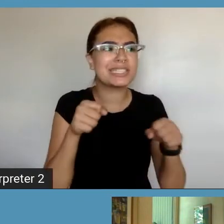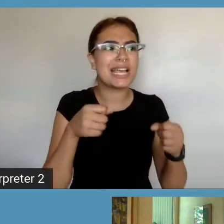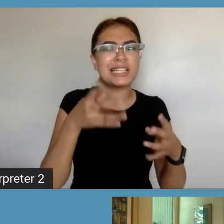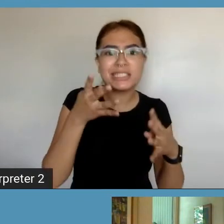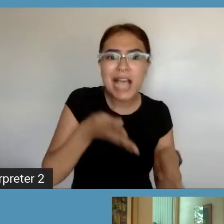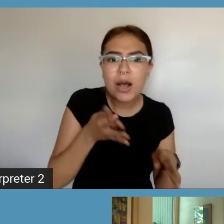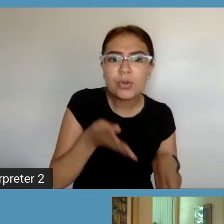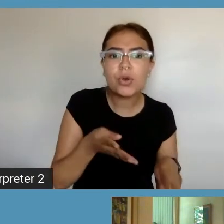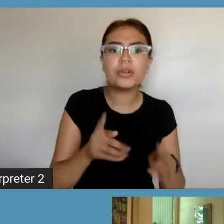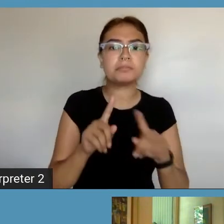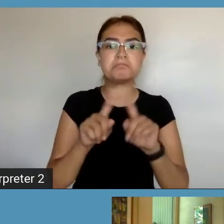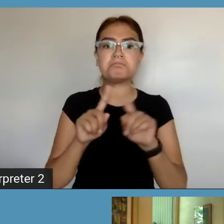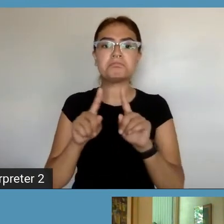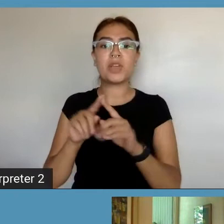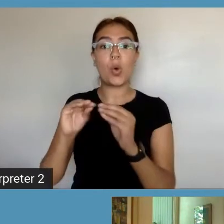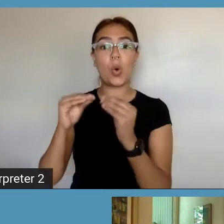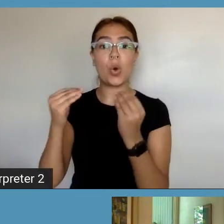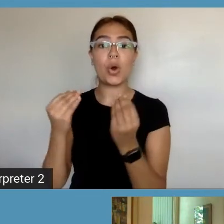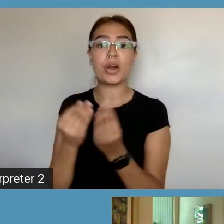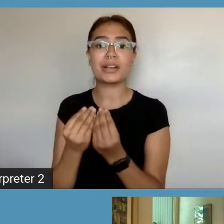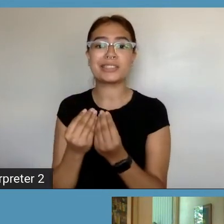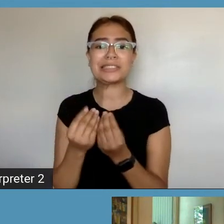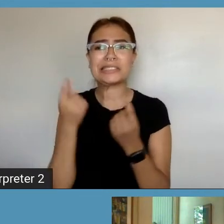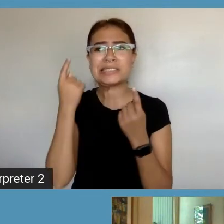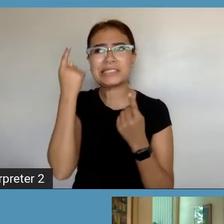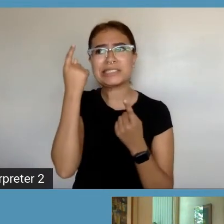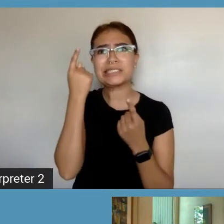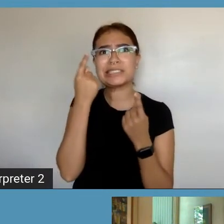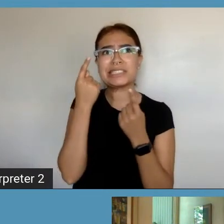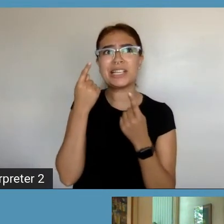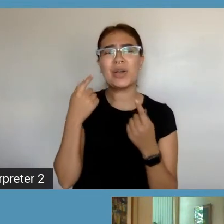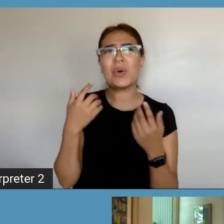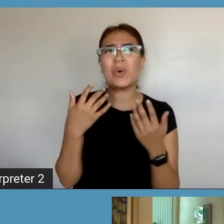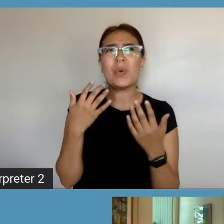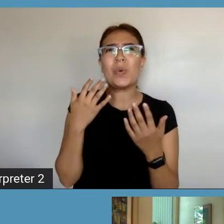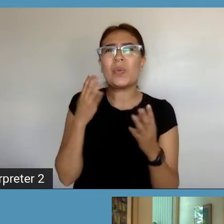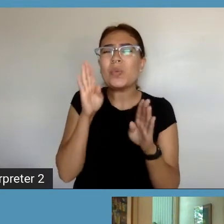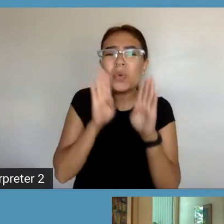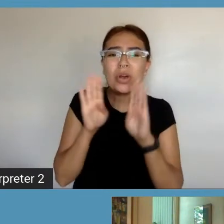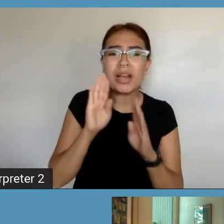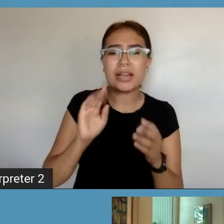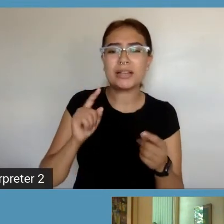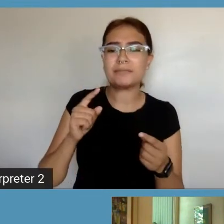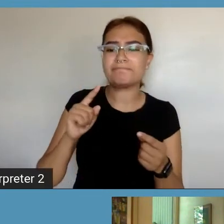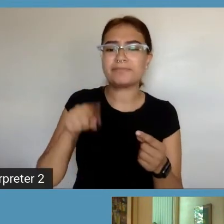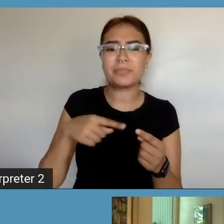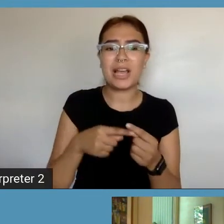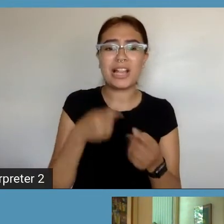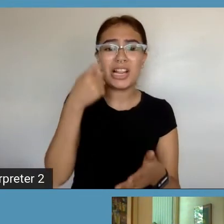organizations are concerned about the cost of that and how the challenges of open access, they have